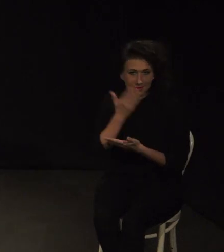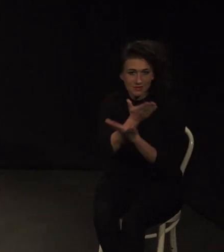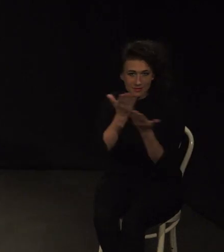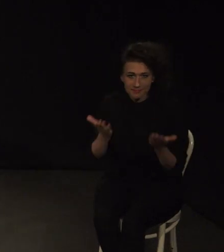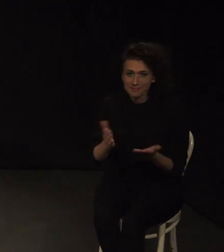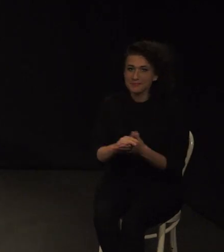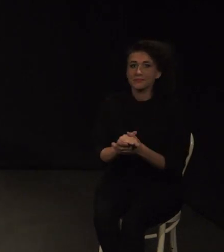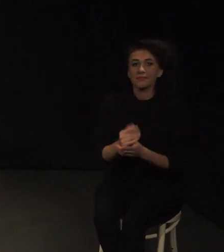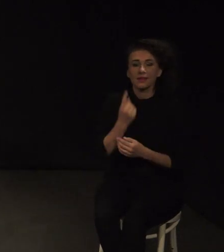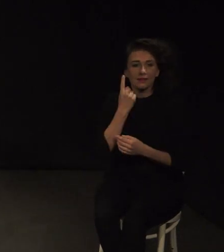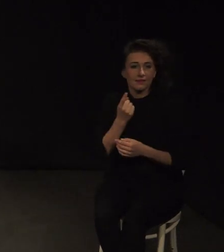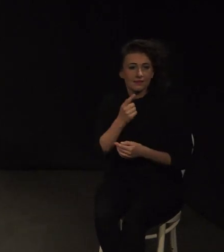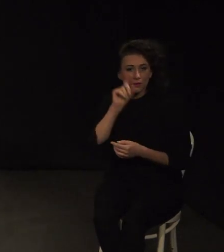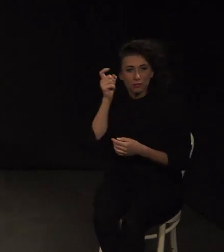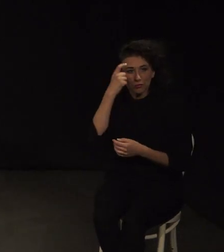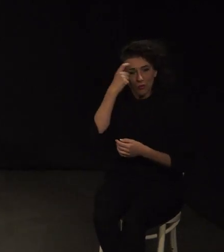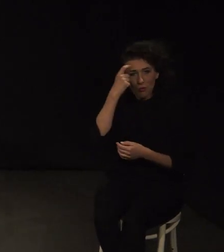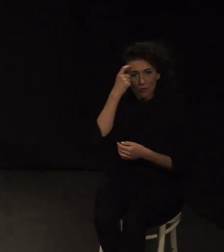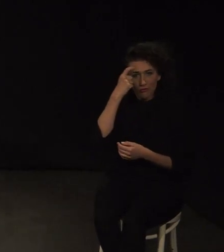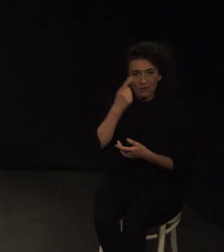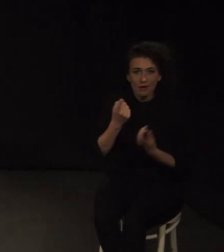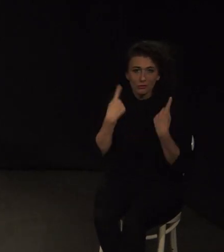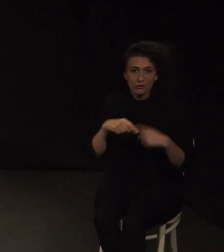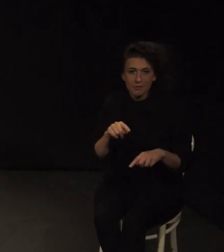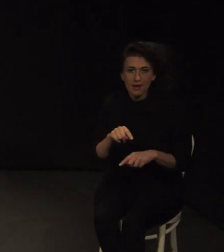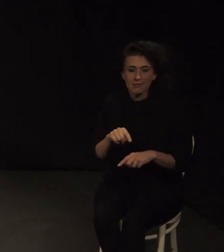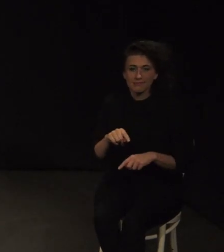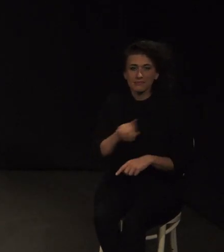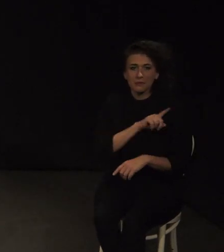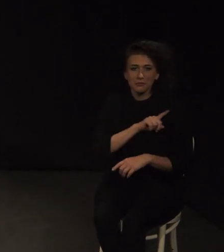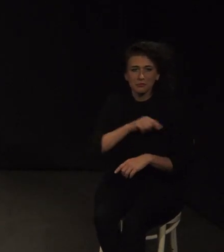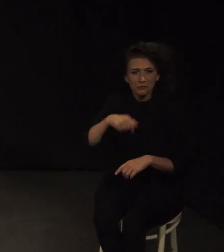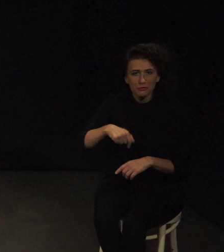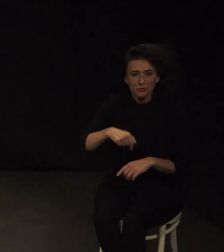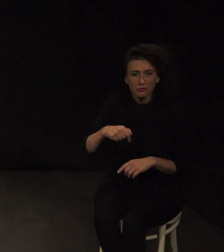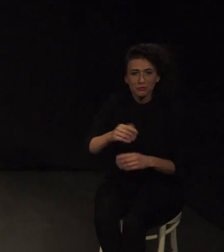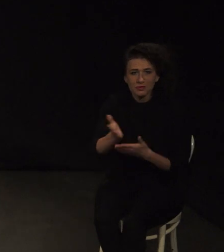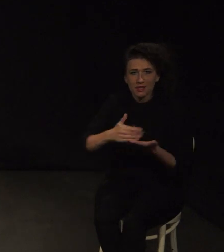One of the patroness of this place, of DDK Węglin,